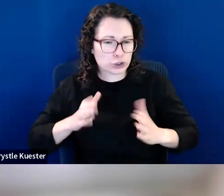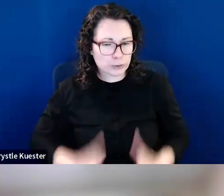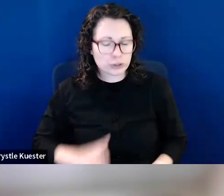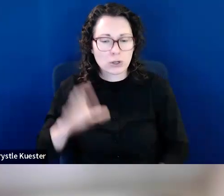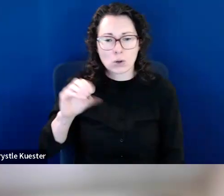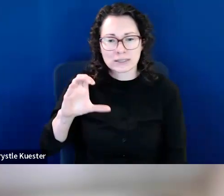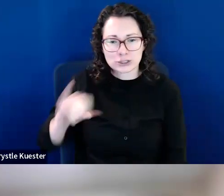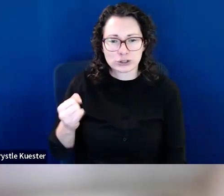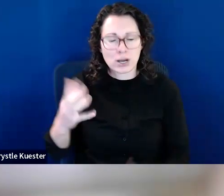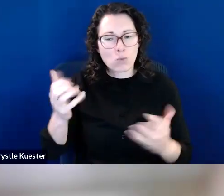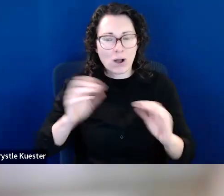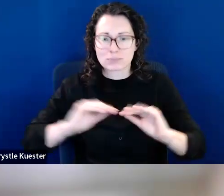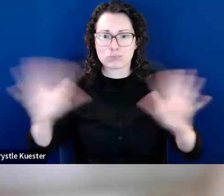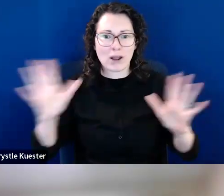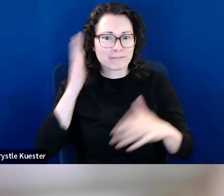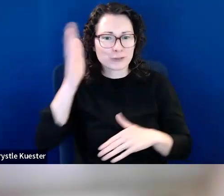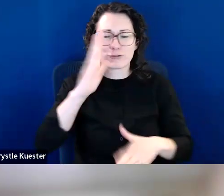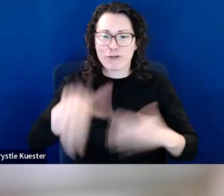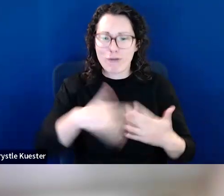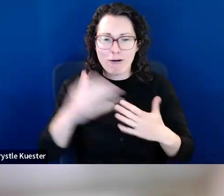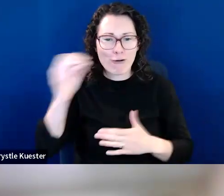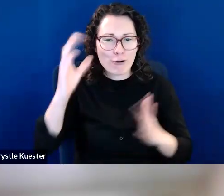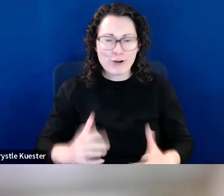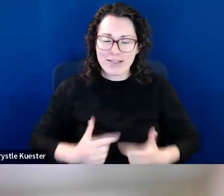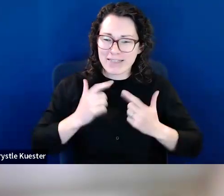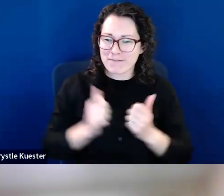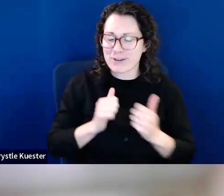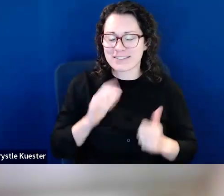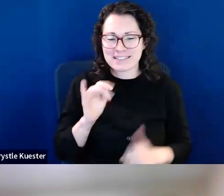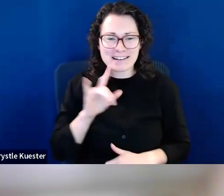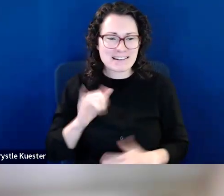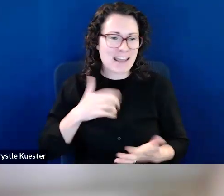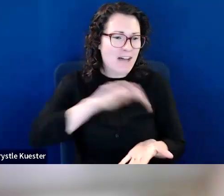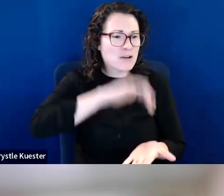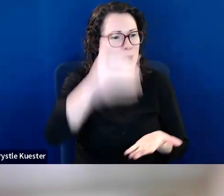envisions a vibrant future where all Oregonians live with dignity and abundance and experience